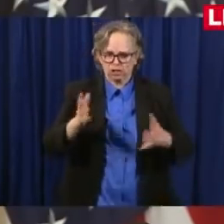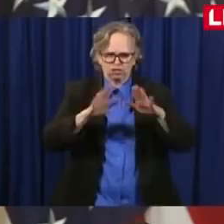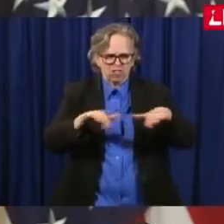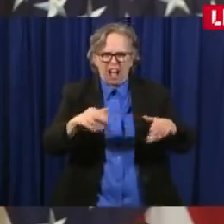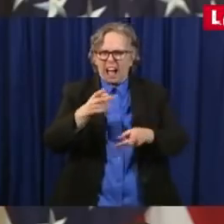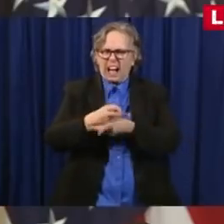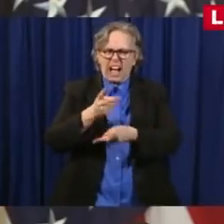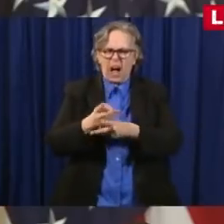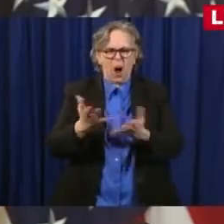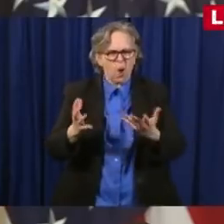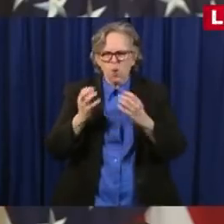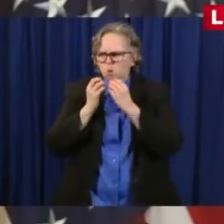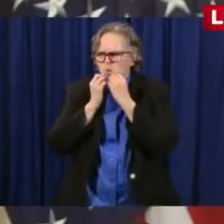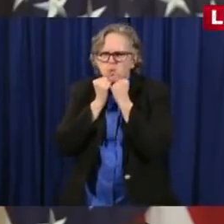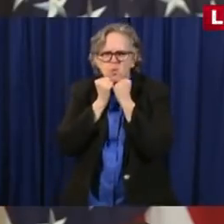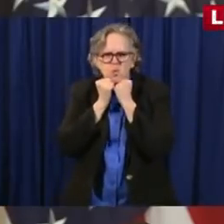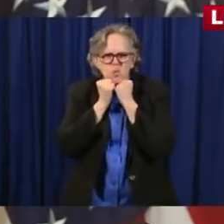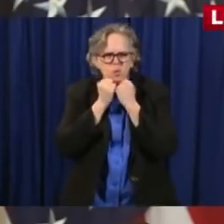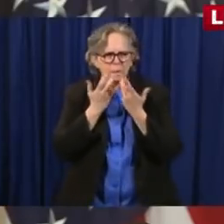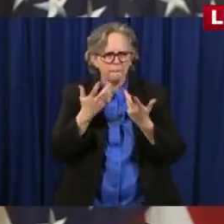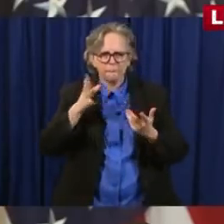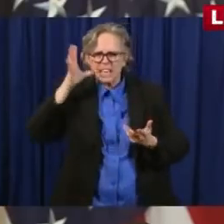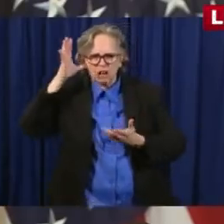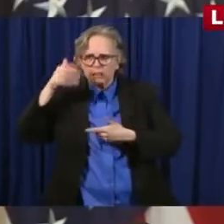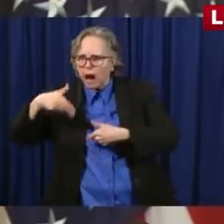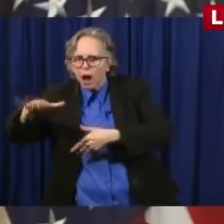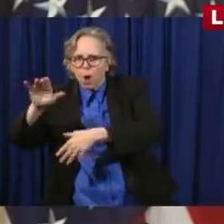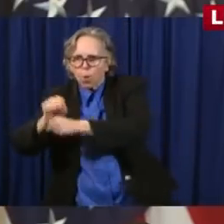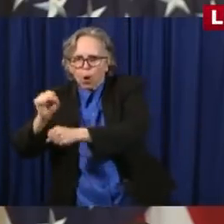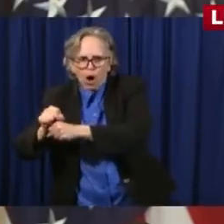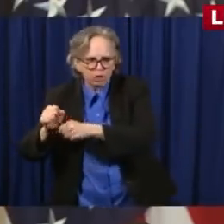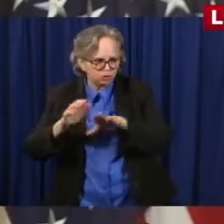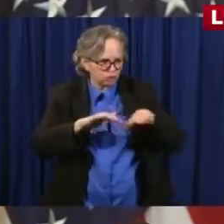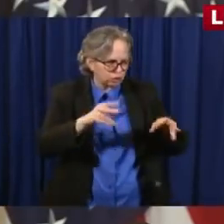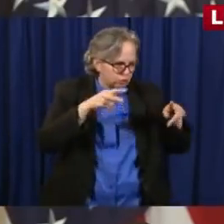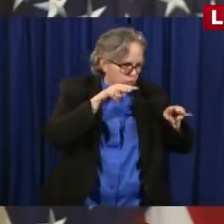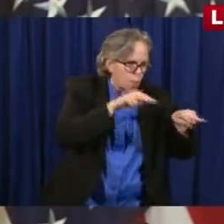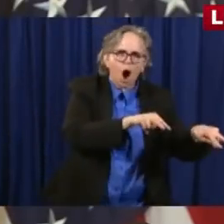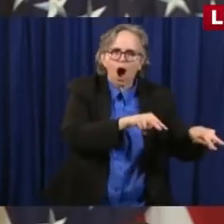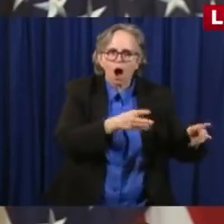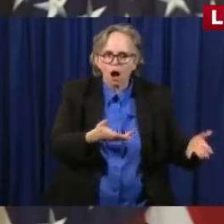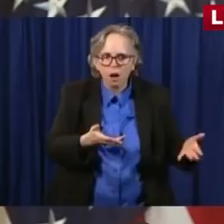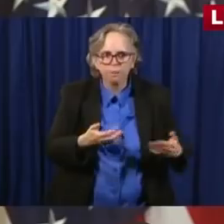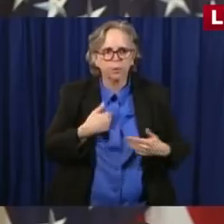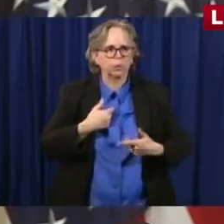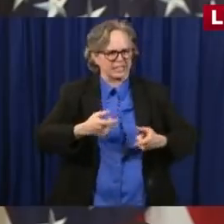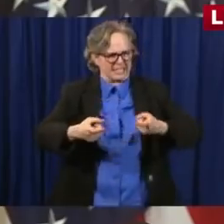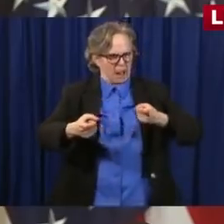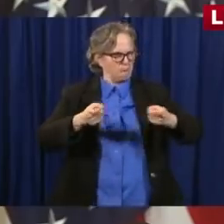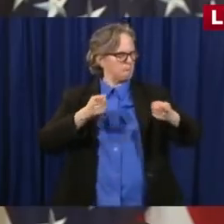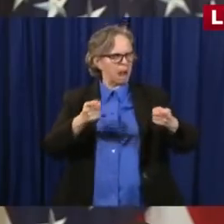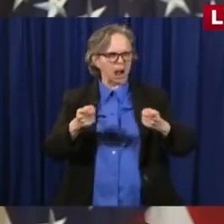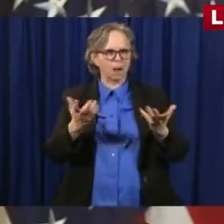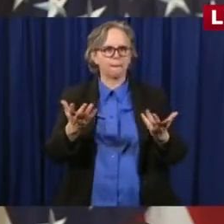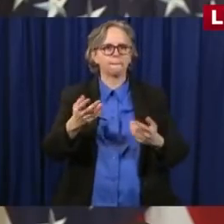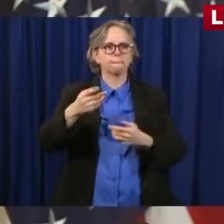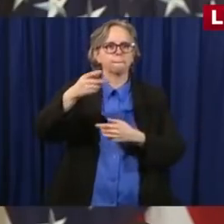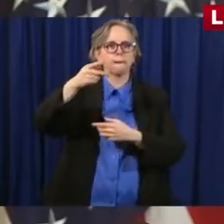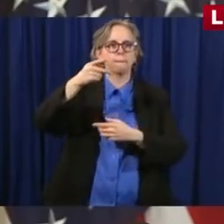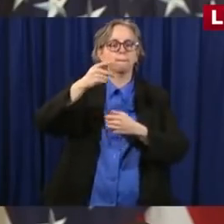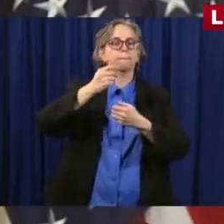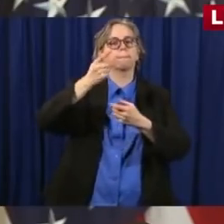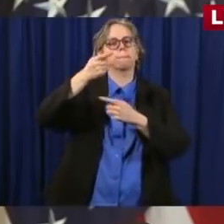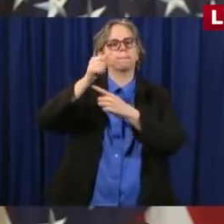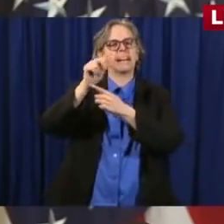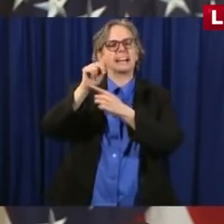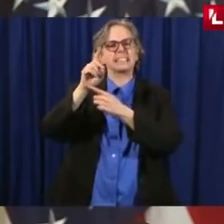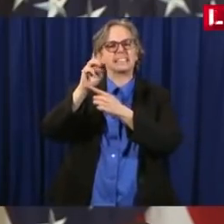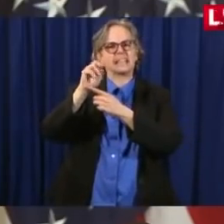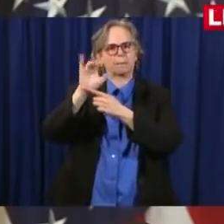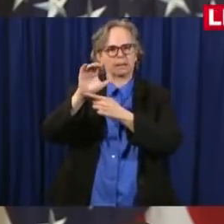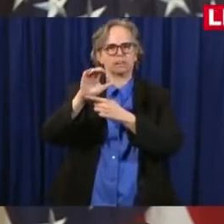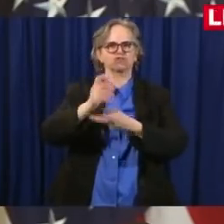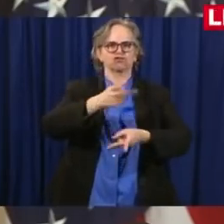WE KNOW THAT CHILDCARE IS A CRITICAL NEED IN ORDER FOR PARENTS TO WORK.